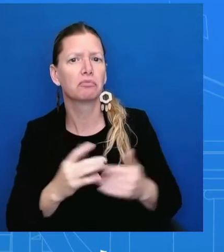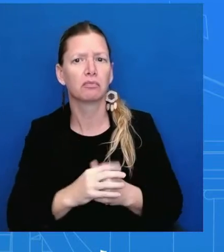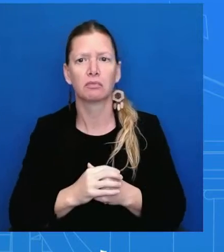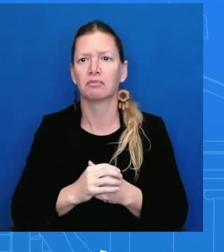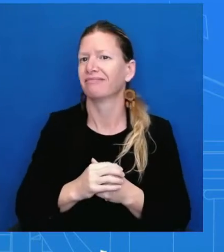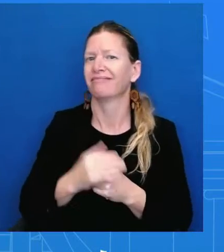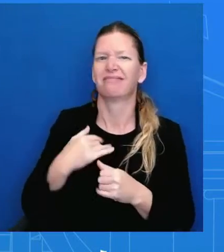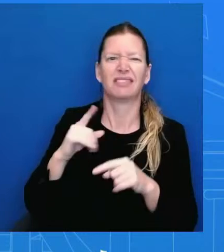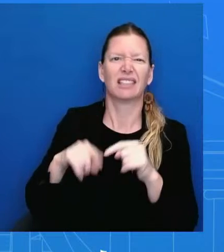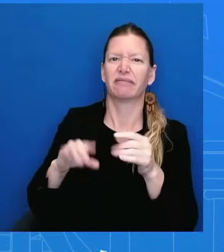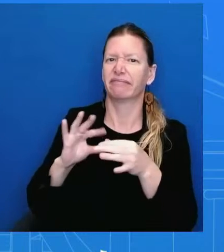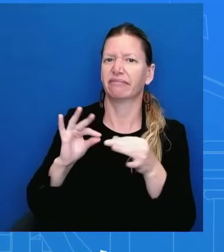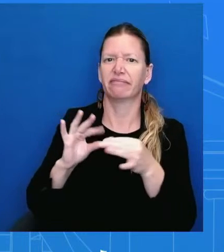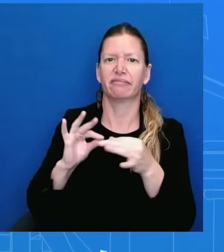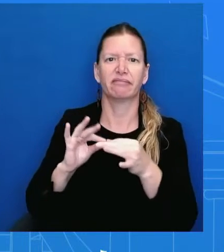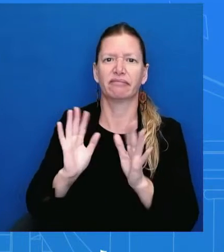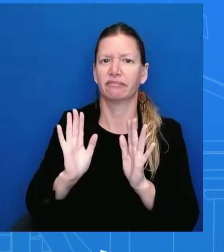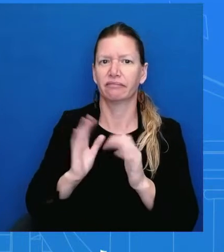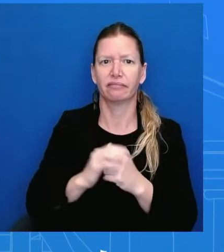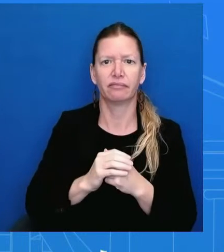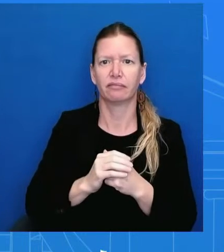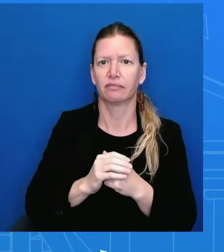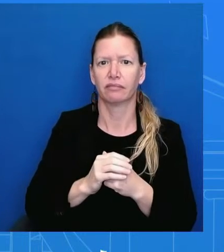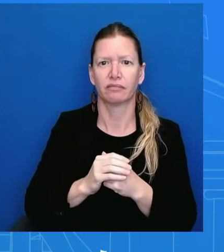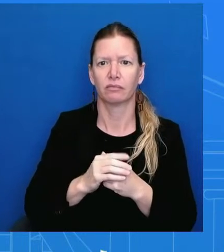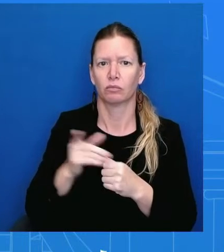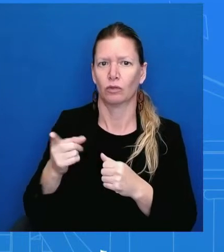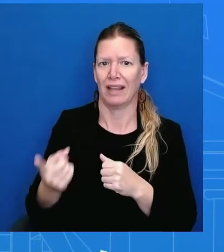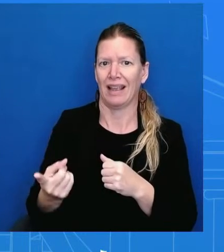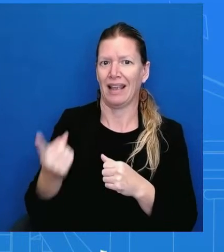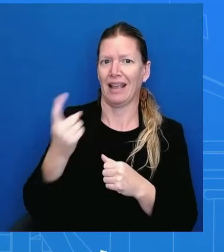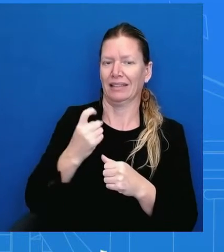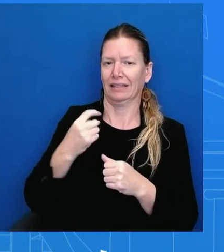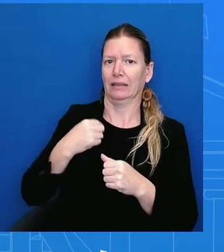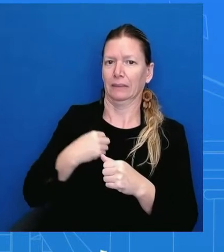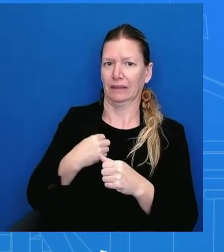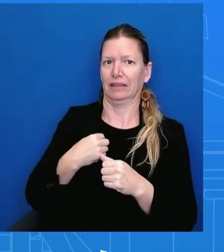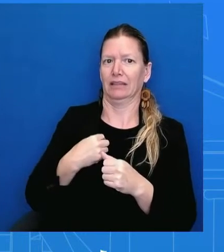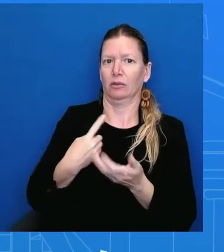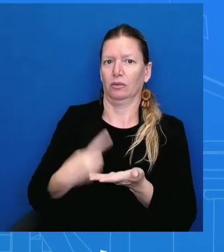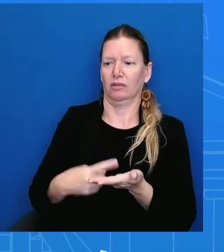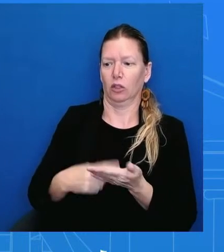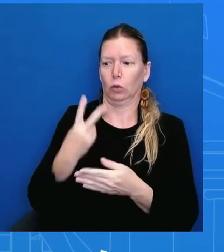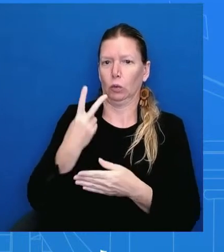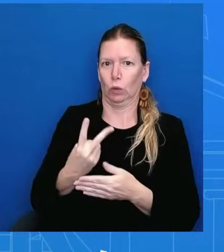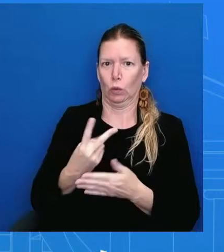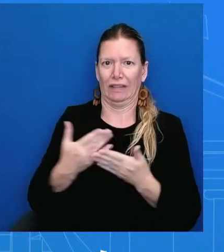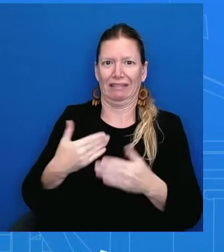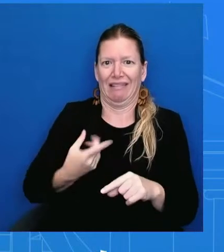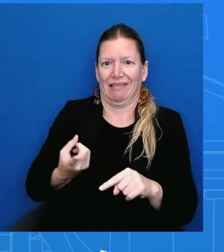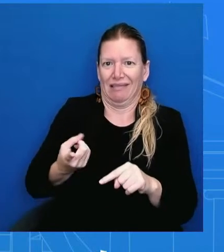to speak to two things that I can't speak to from here. That is something that the campaign and the convention can speak to very, very -- The Press: But how do you make him shiny